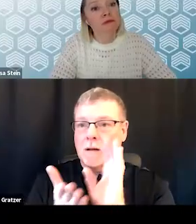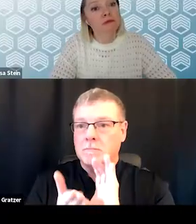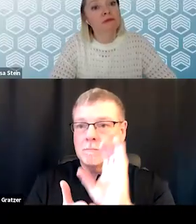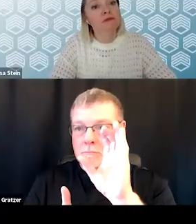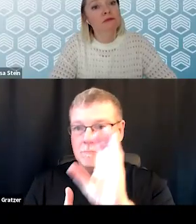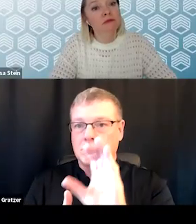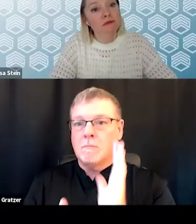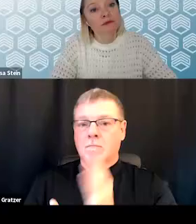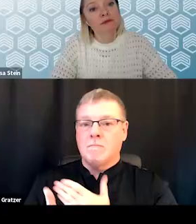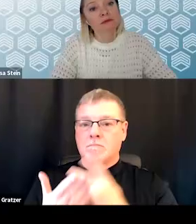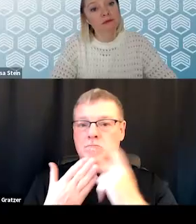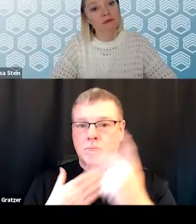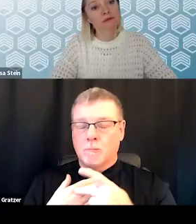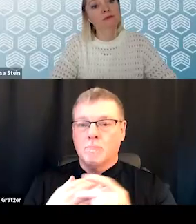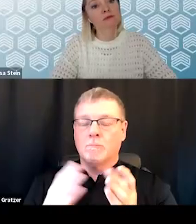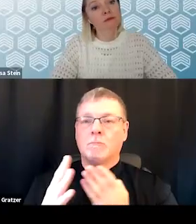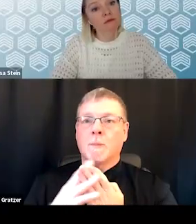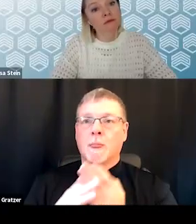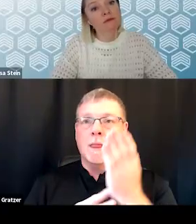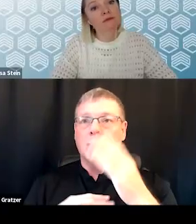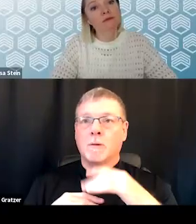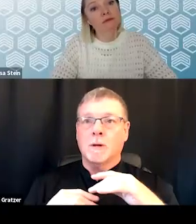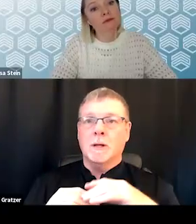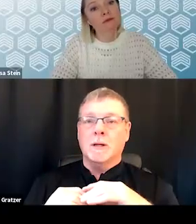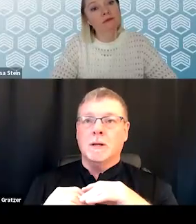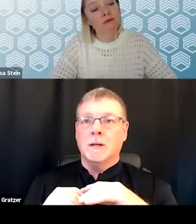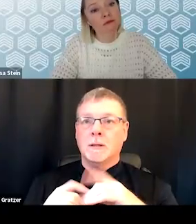of our program through the grant.